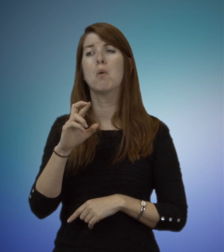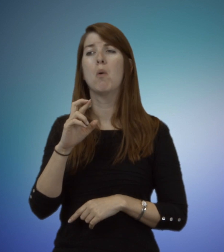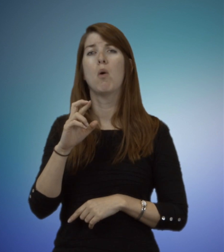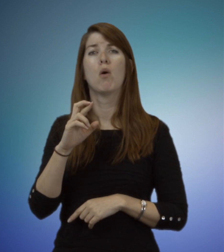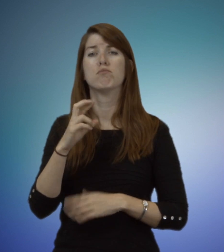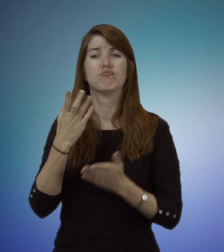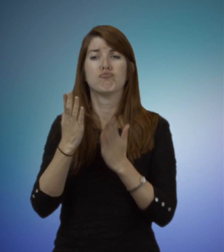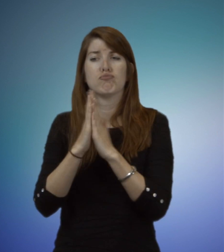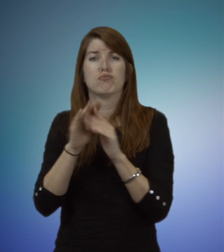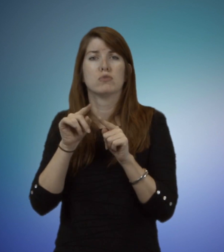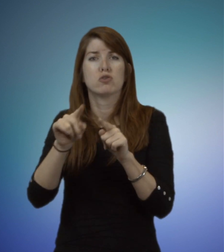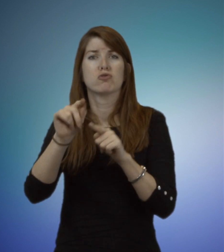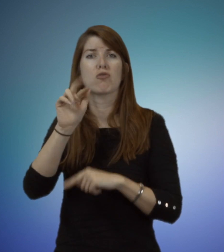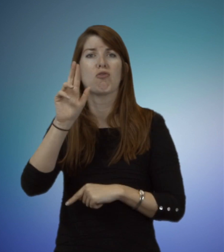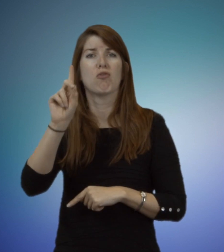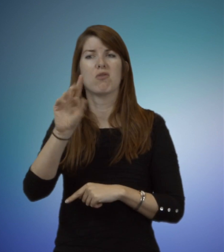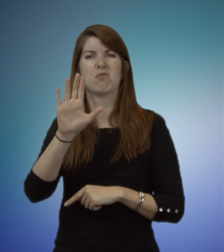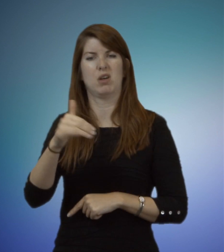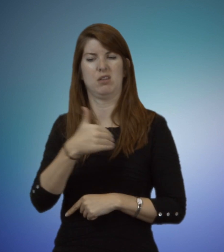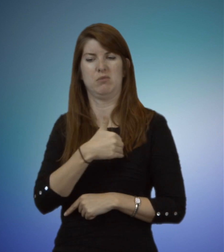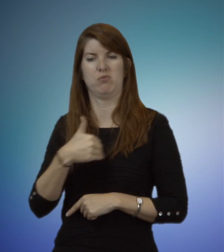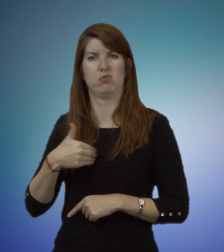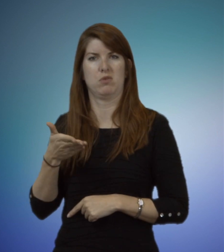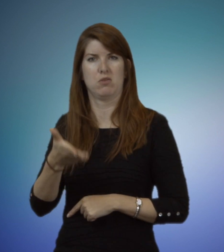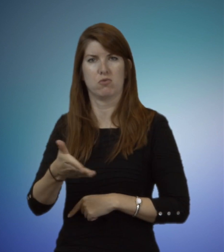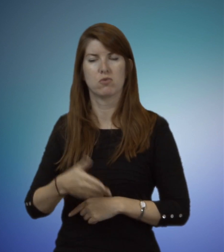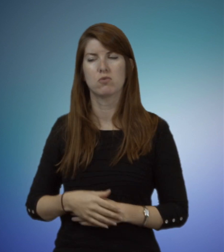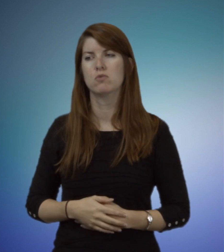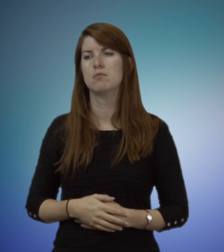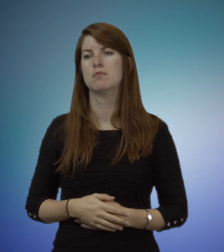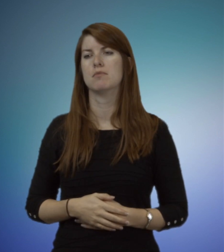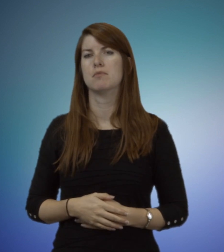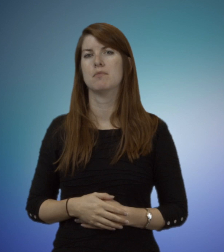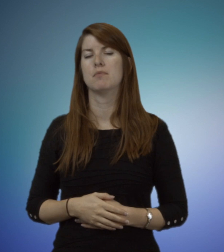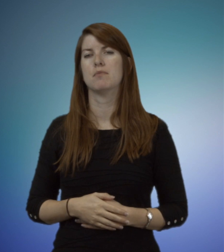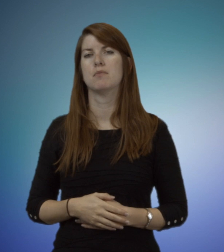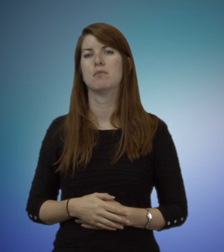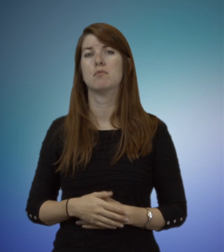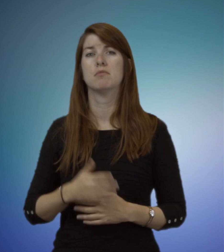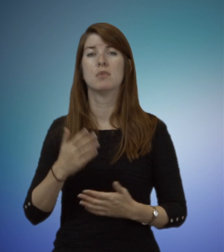in an ARD by a member of the ARD committee, which could be, again, parents, family members,